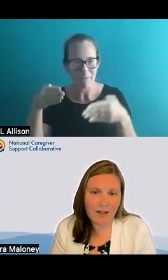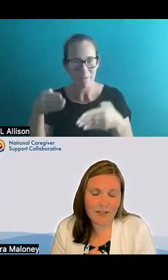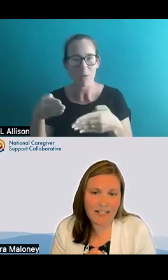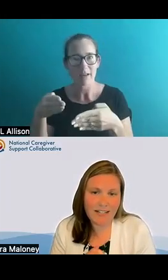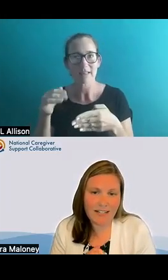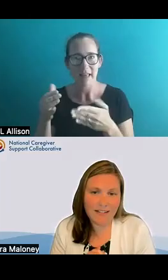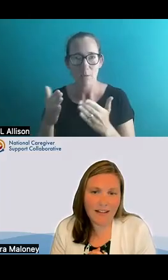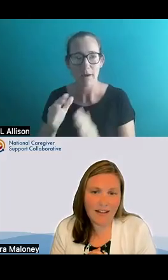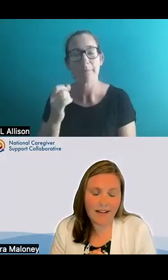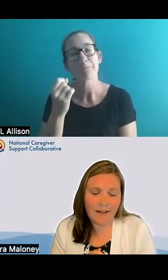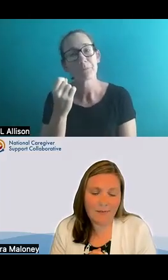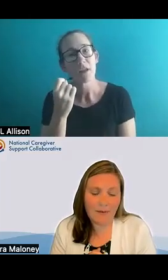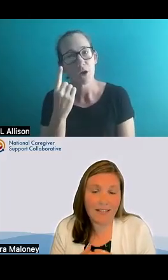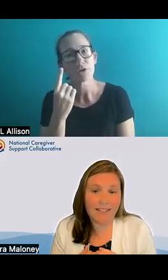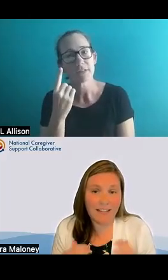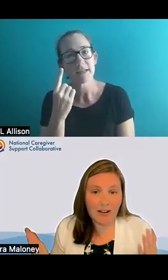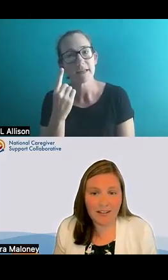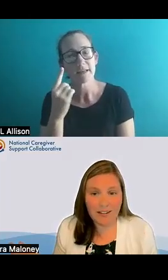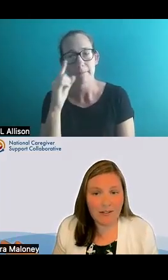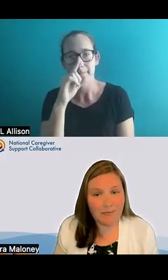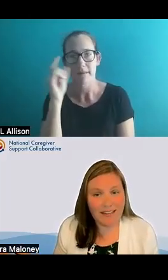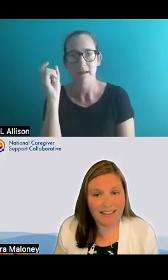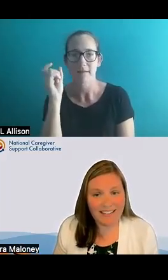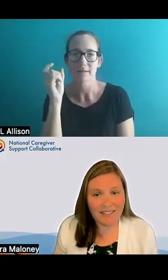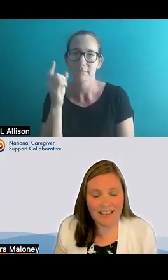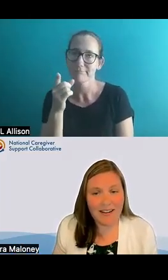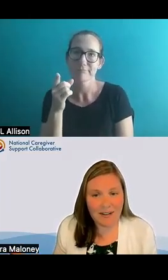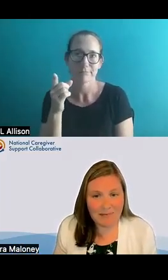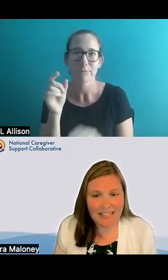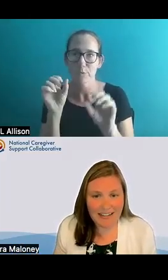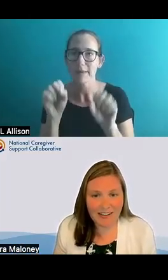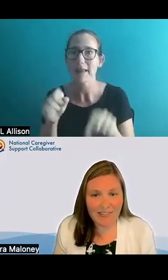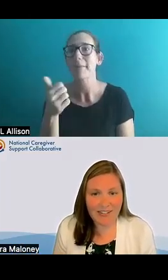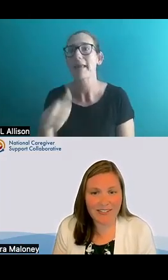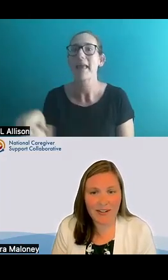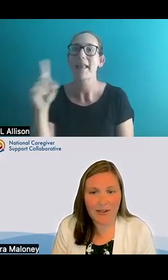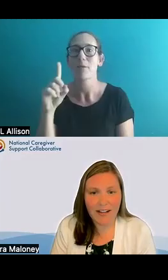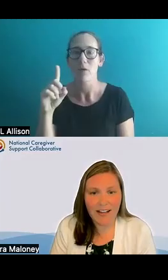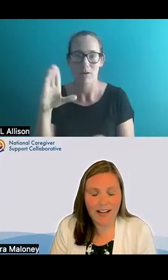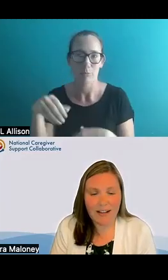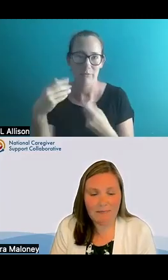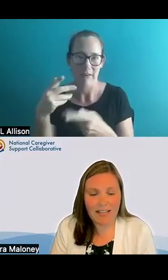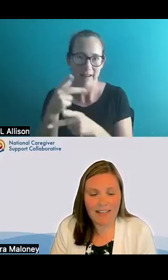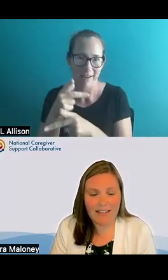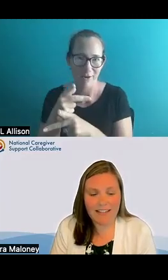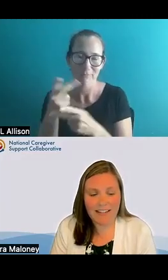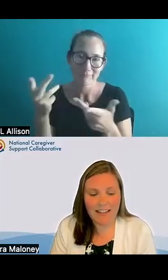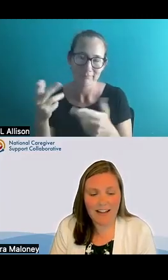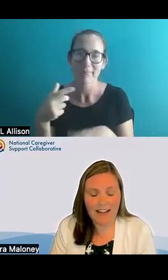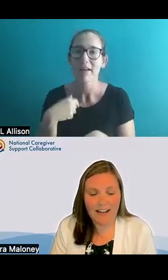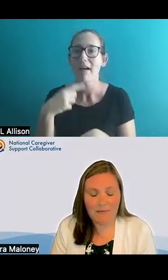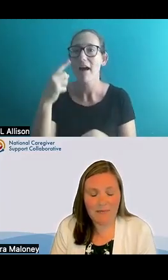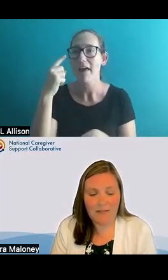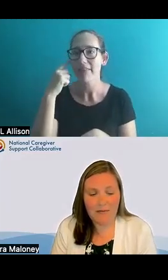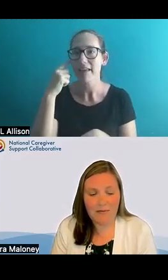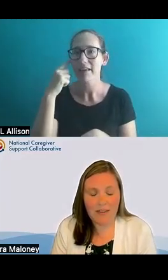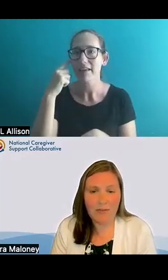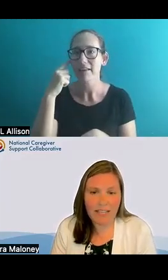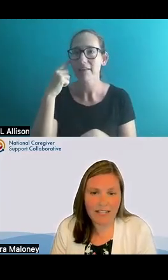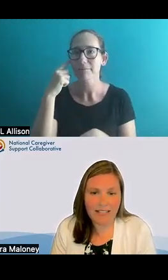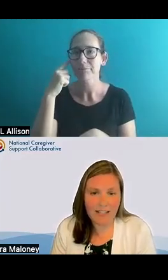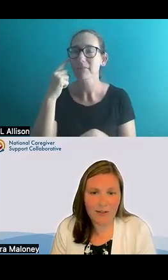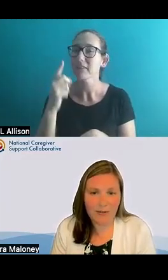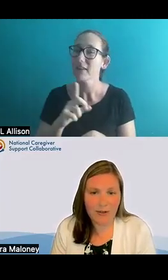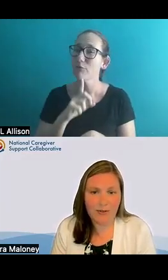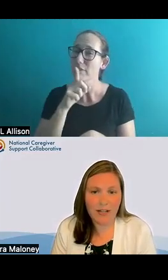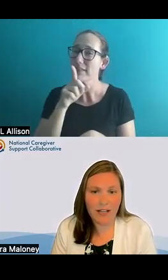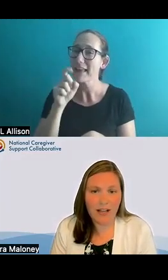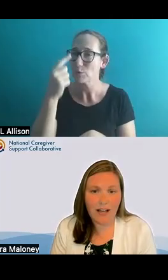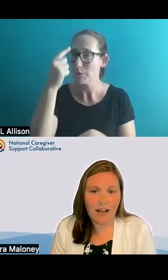Understanding because anyone can be a caregiver so I think they've really had to think through